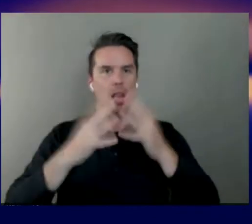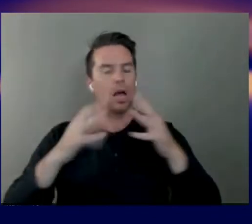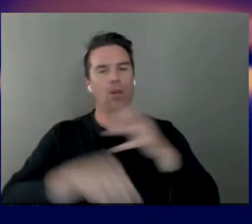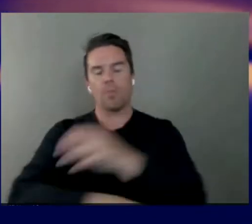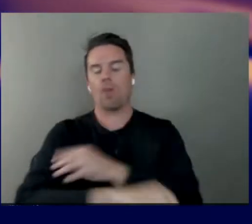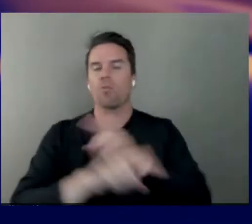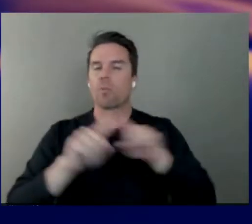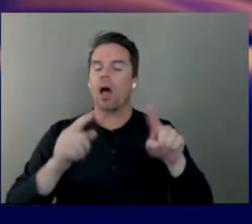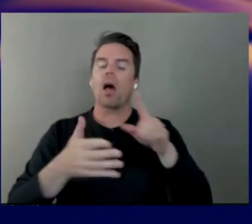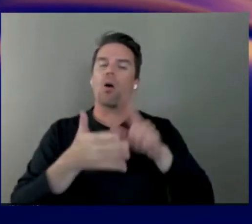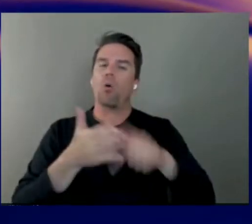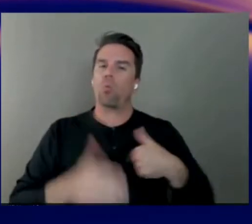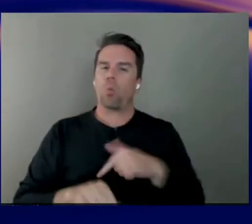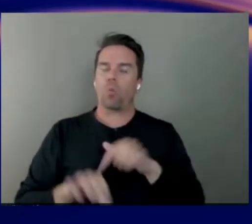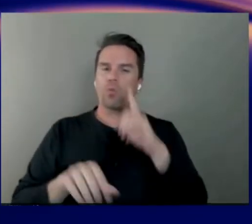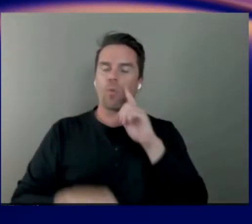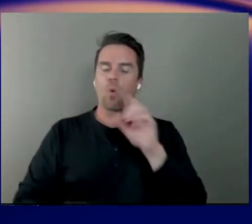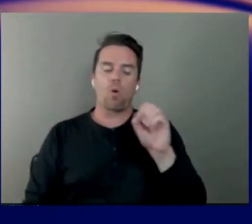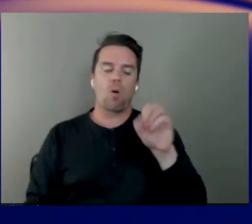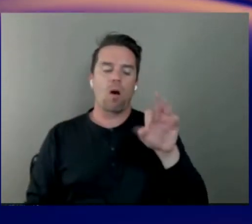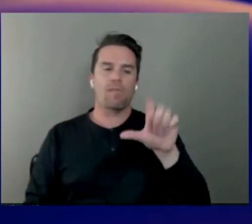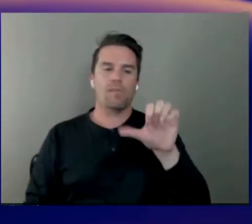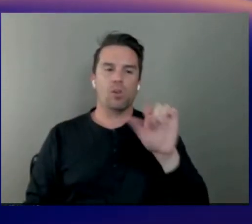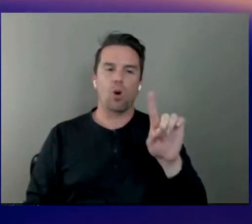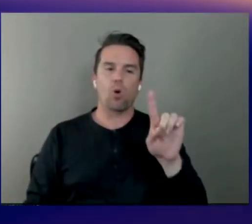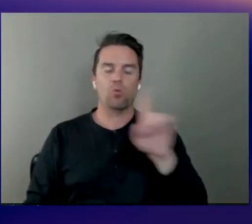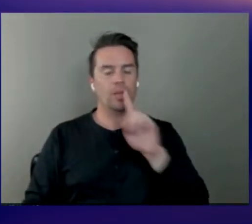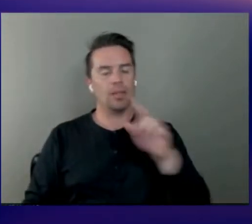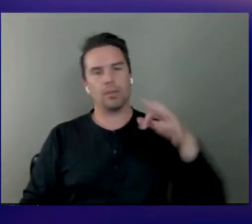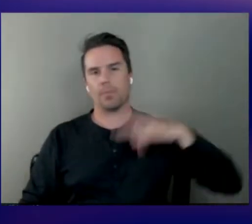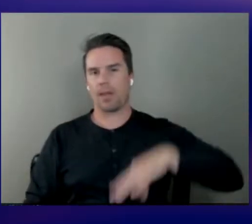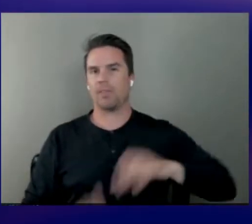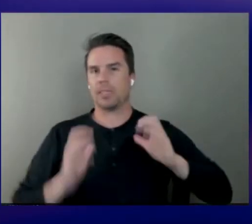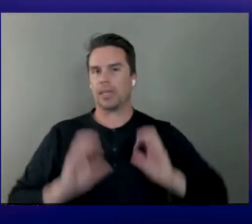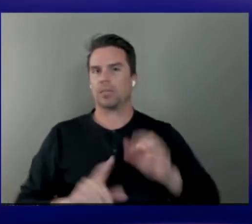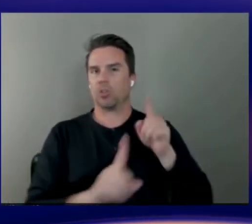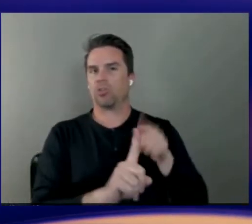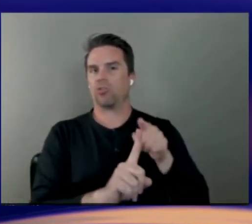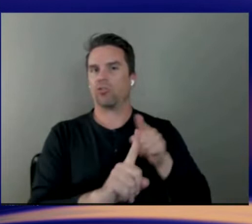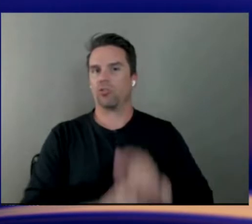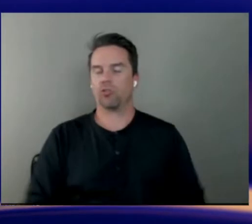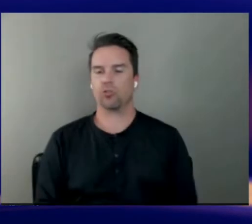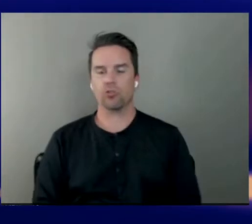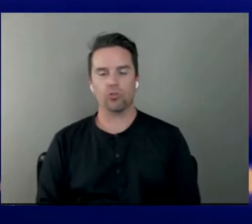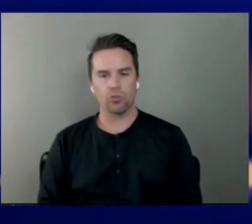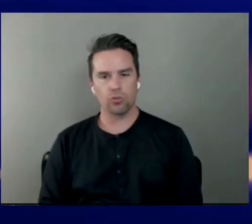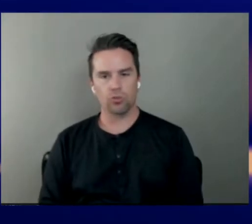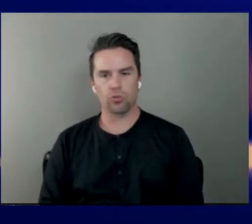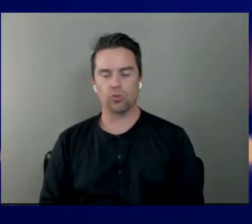in terms of customers instances that run. I continue to be impressed by all the cool work